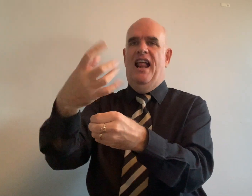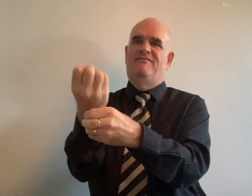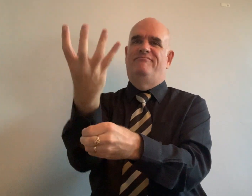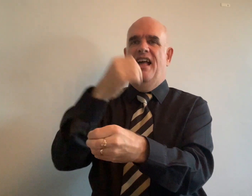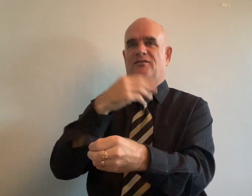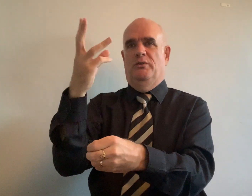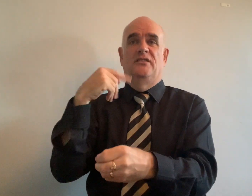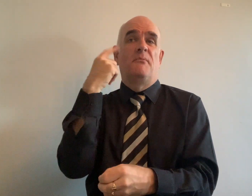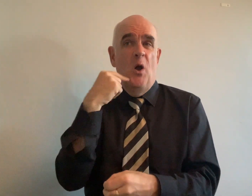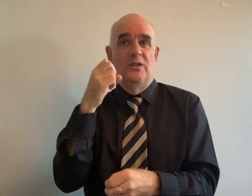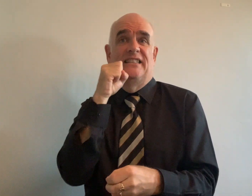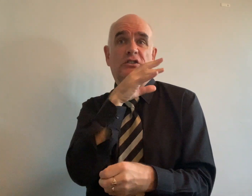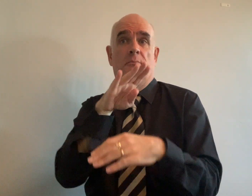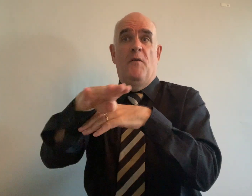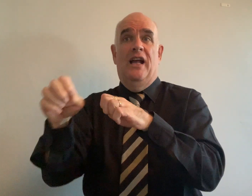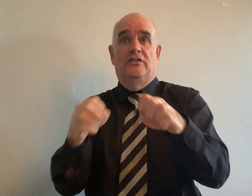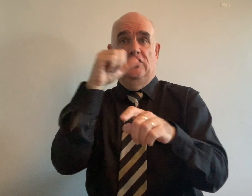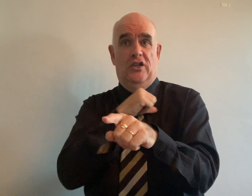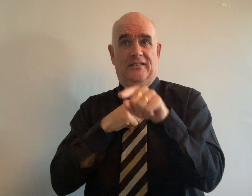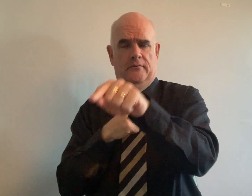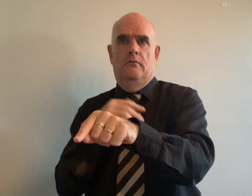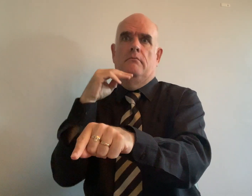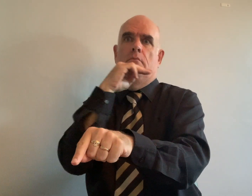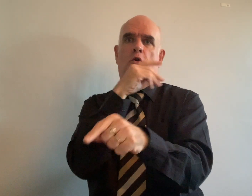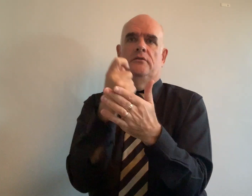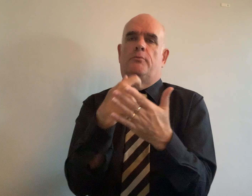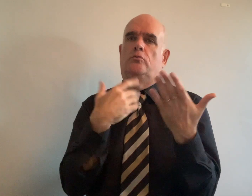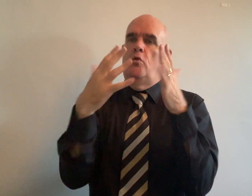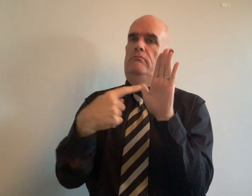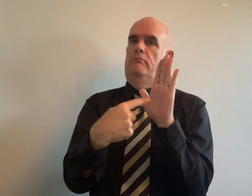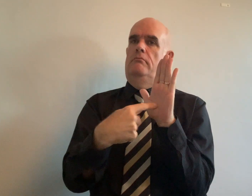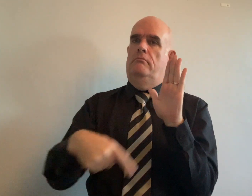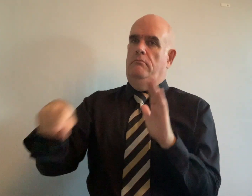their window tomorrow, the Saturday before Easter Sunday, a time so important